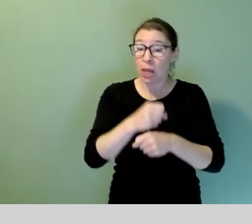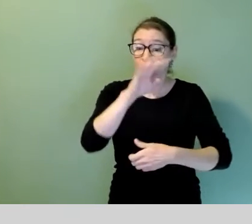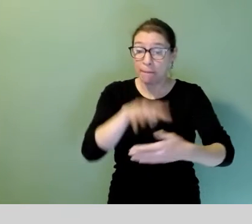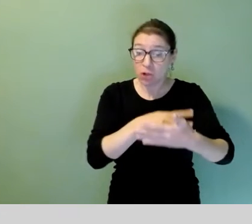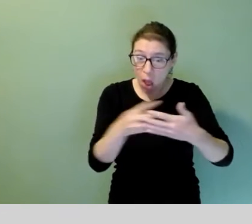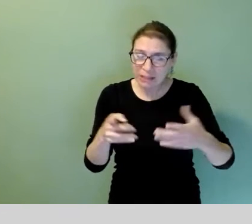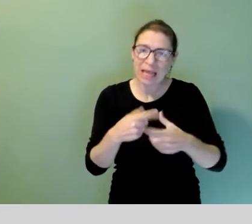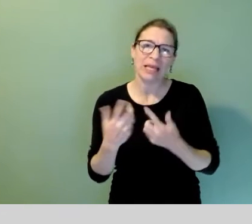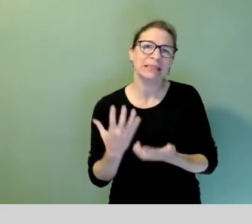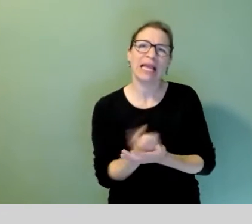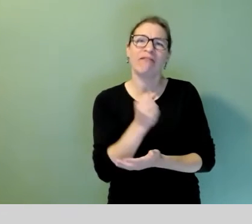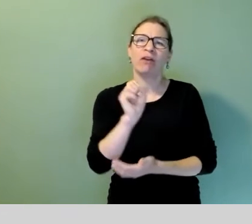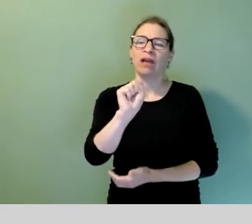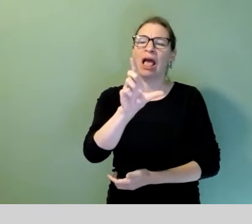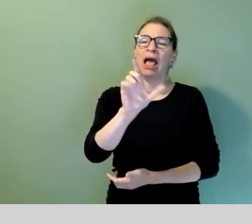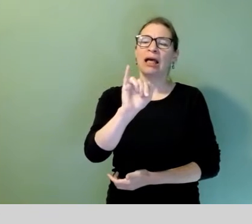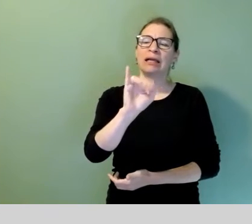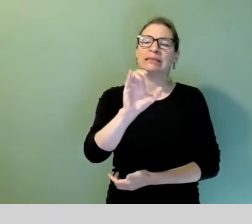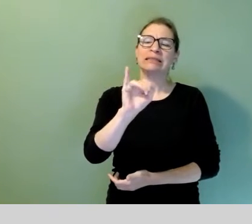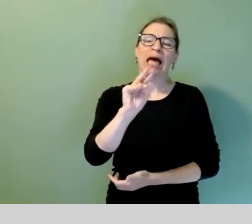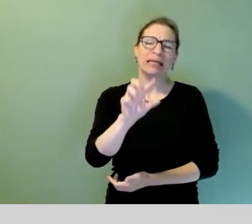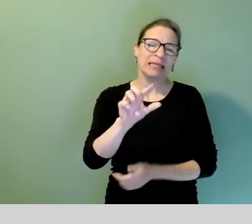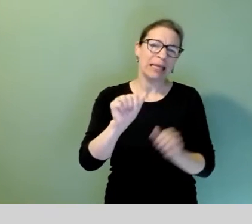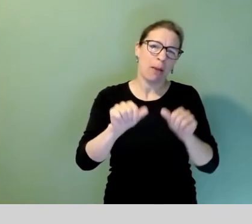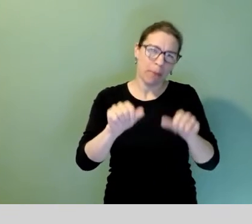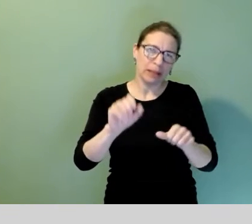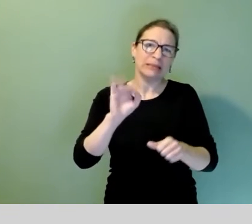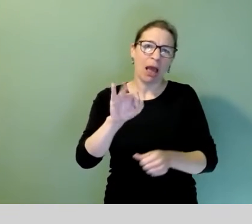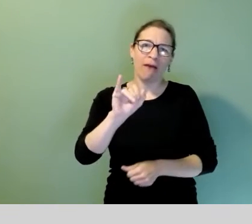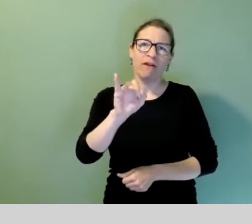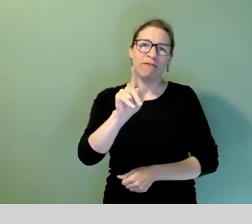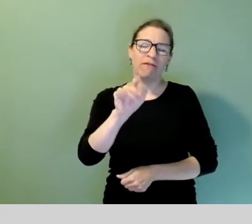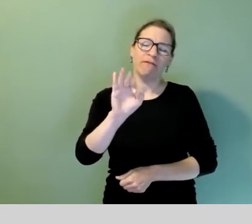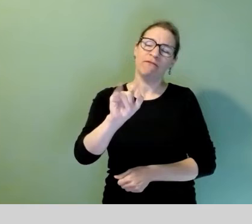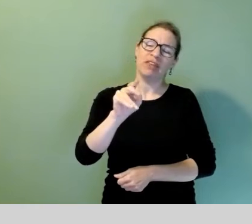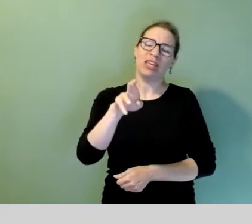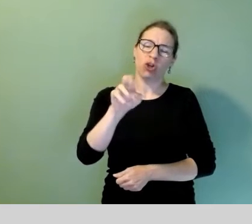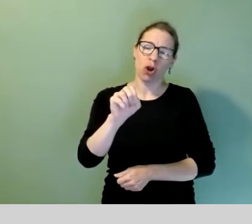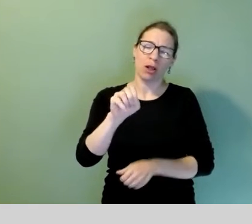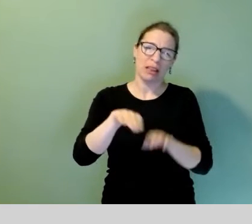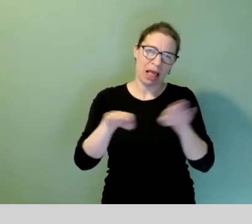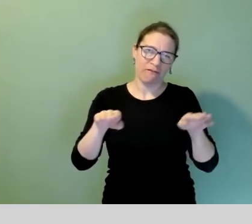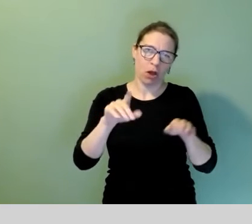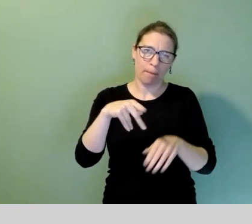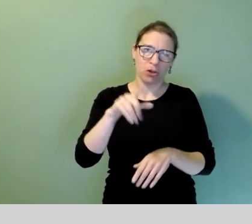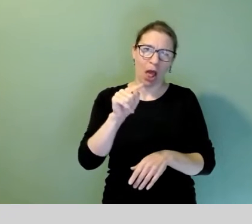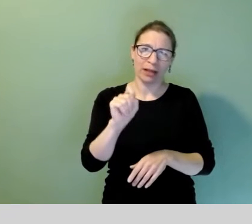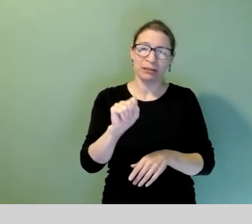our plots and take advantage of the slicing capabilities of figure level plots as well. Before we do that, we have to understand exactly